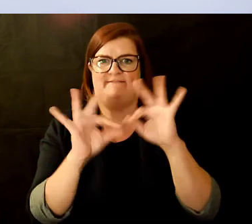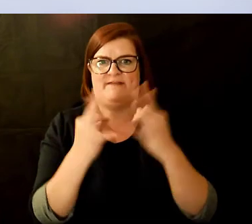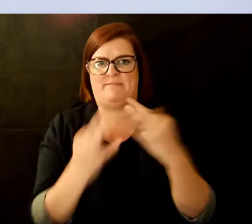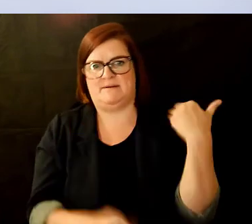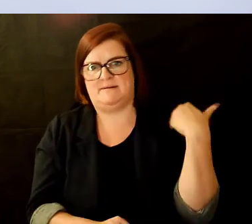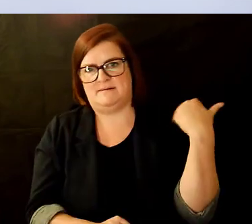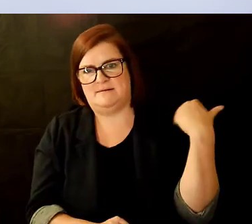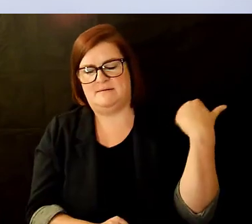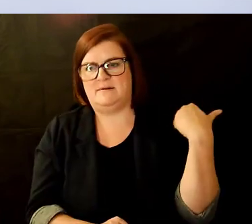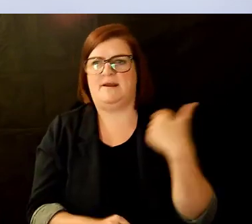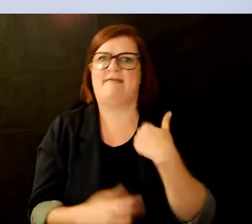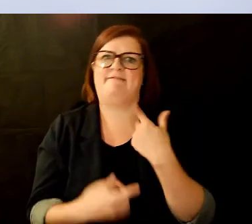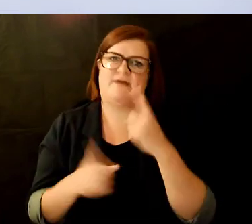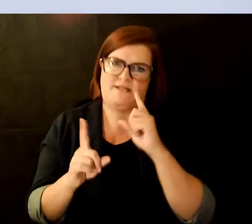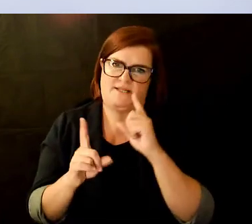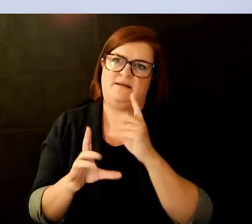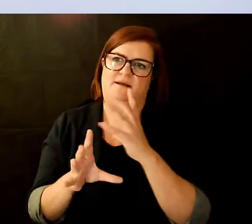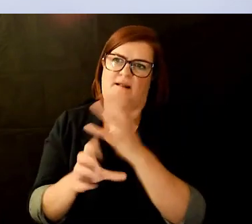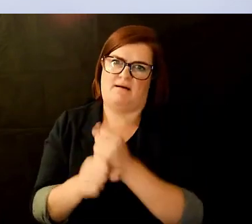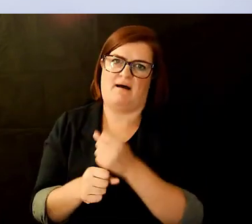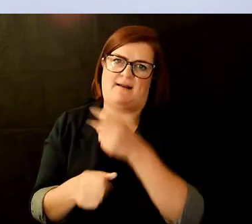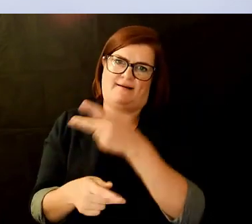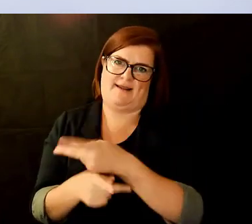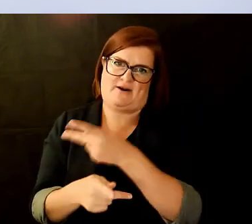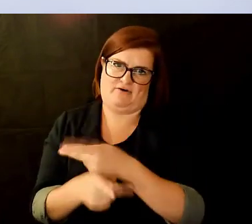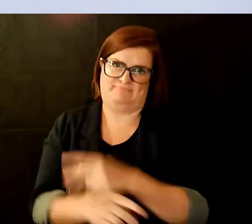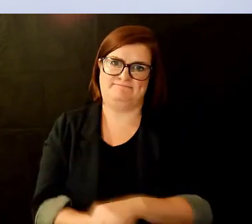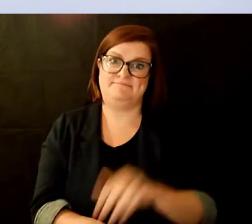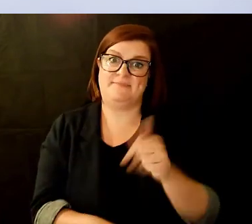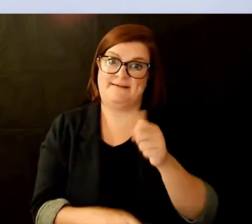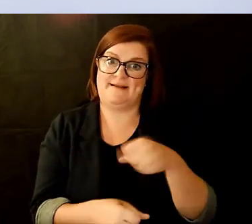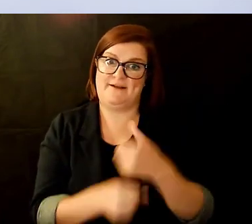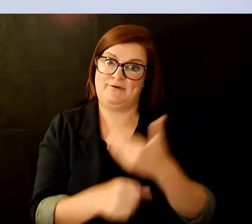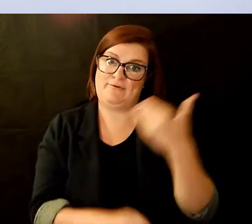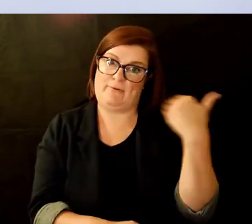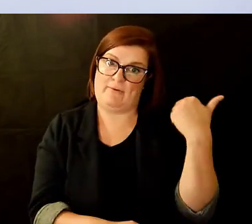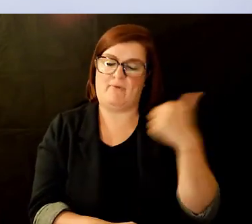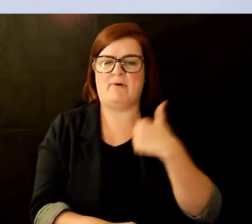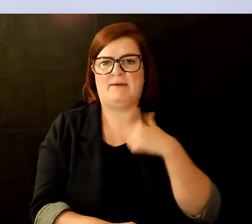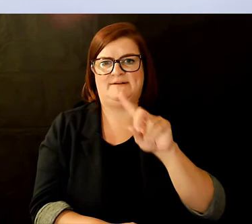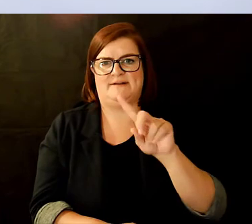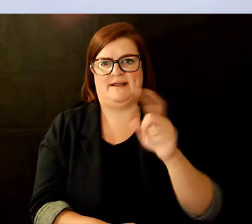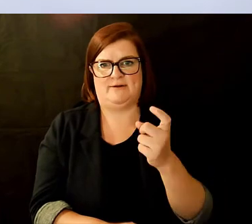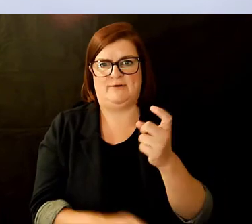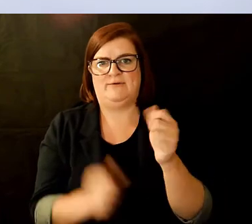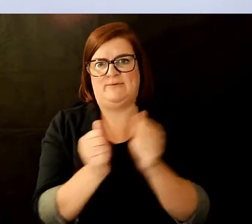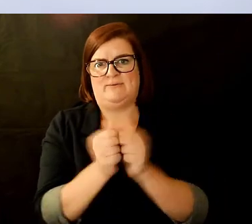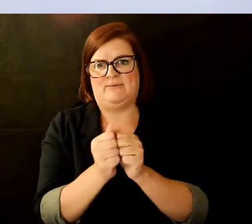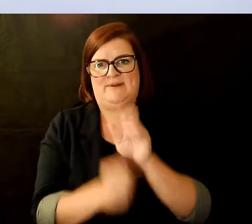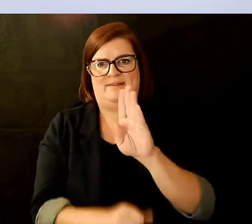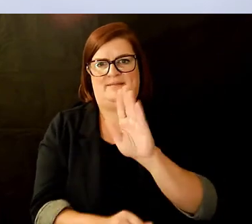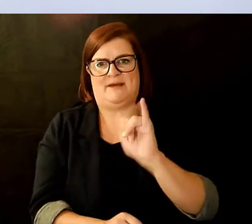About 10 years ago, I was diagnosed with bipolar disorder.